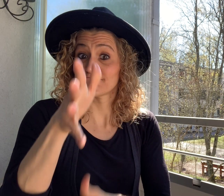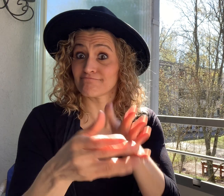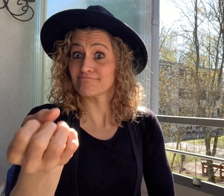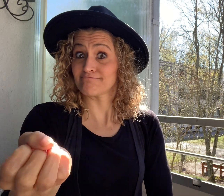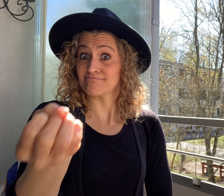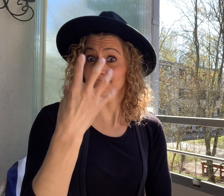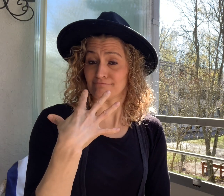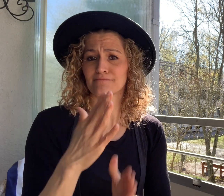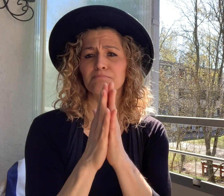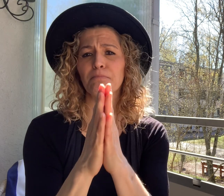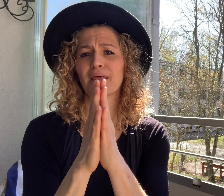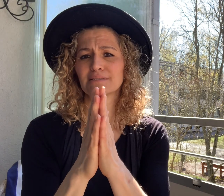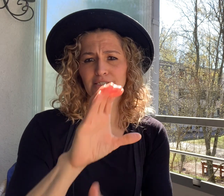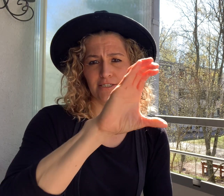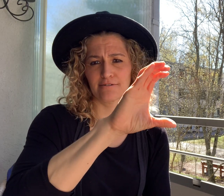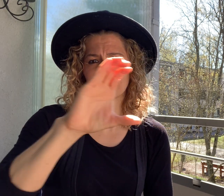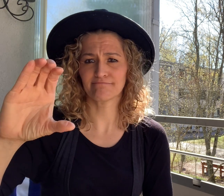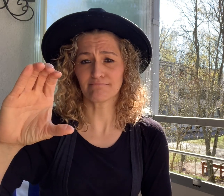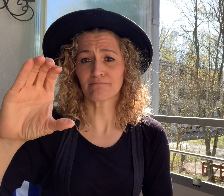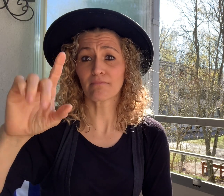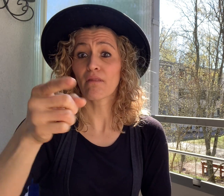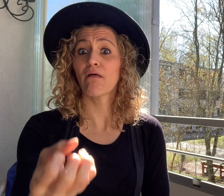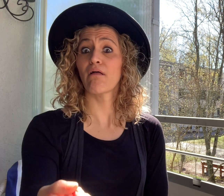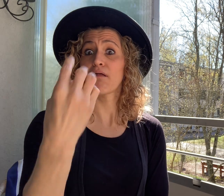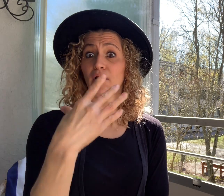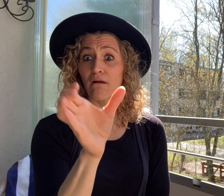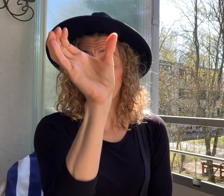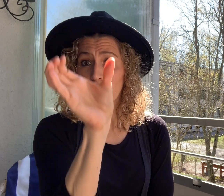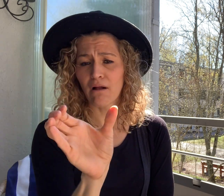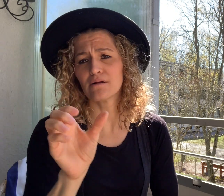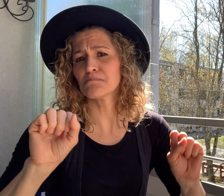we accept only landscape mode. The deadline